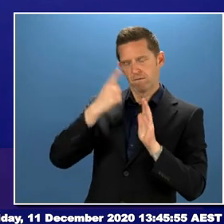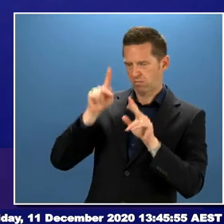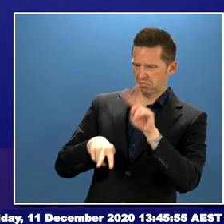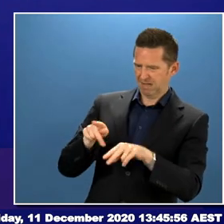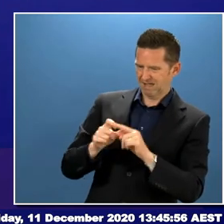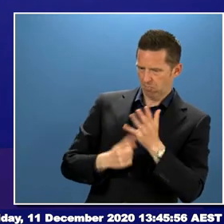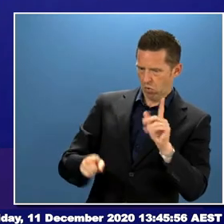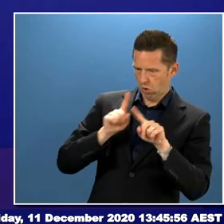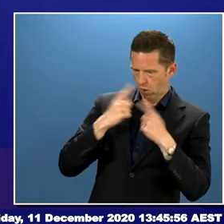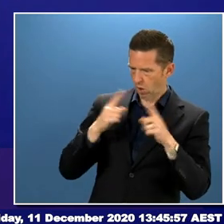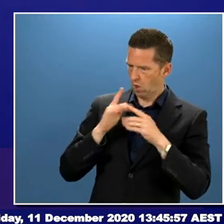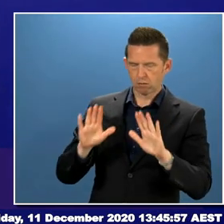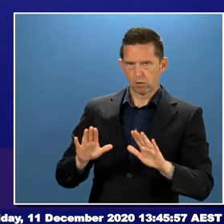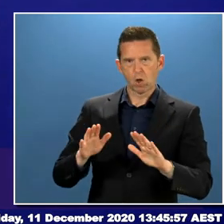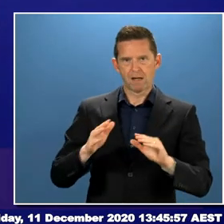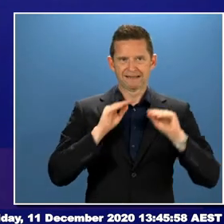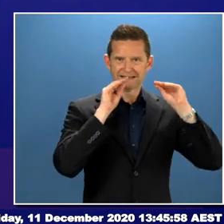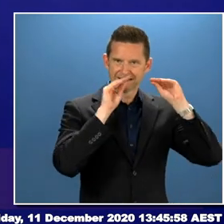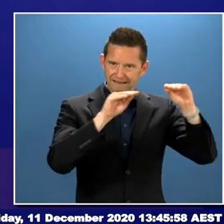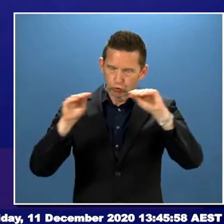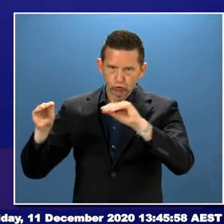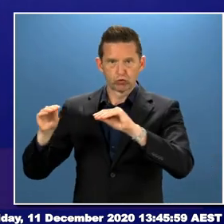between employers and people with disability.